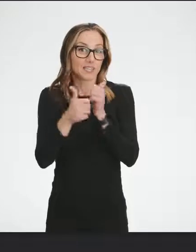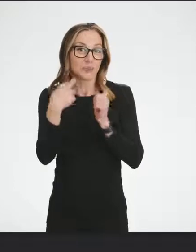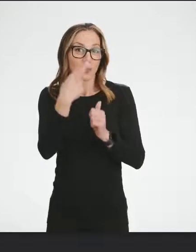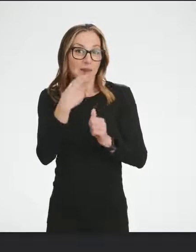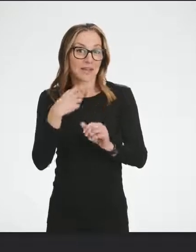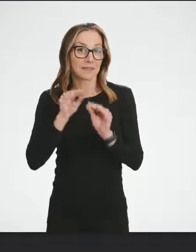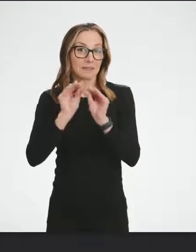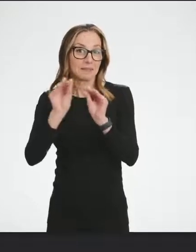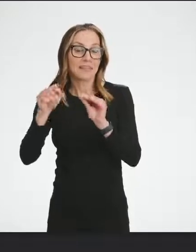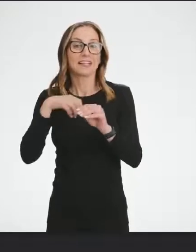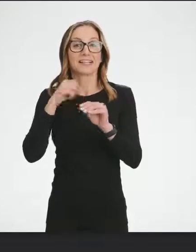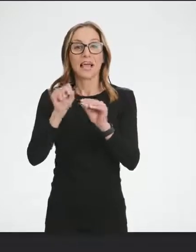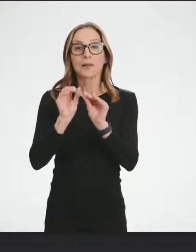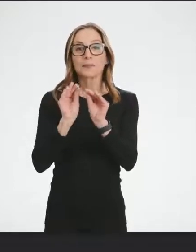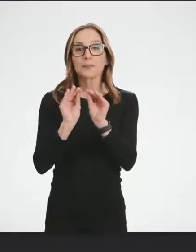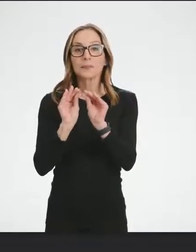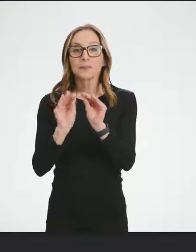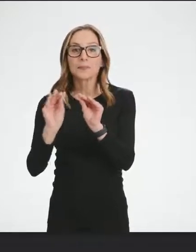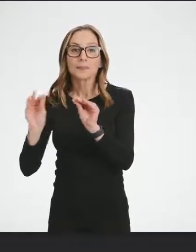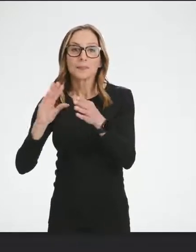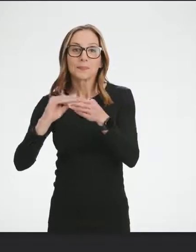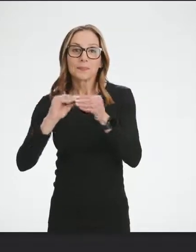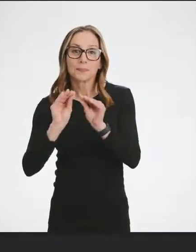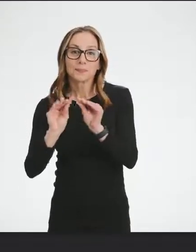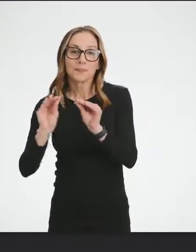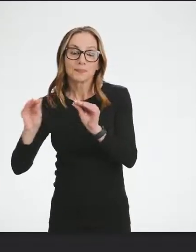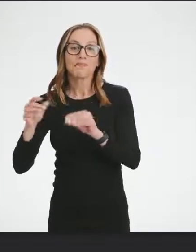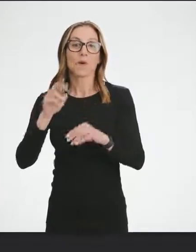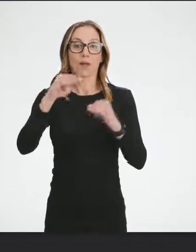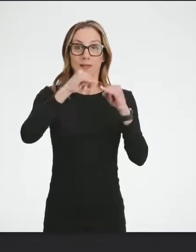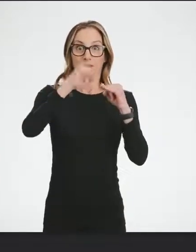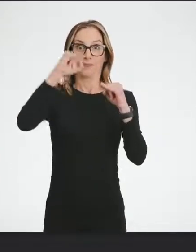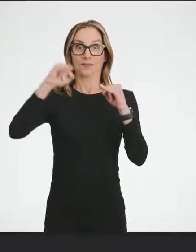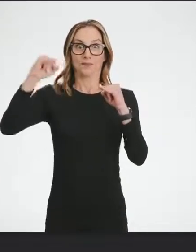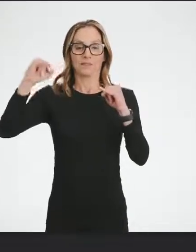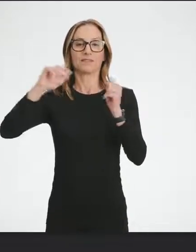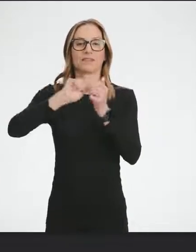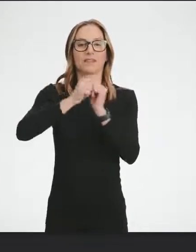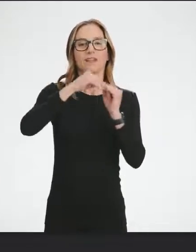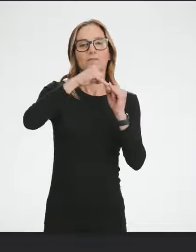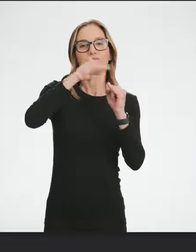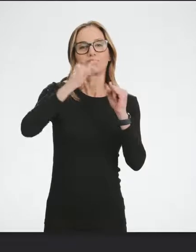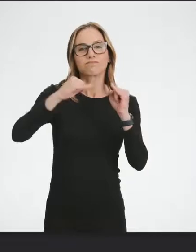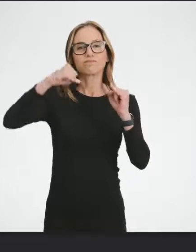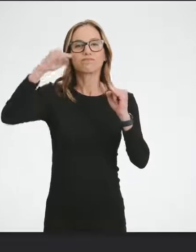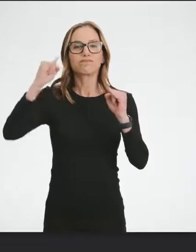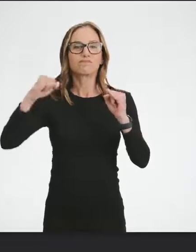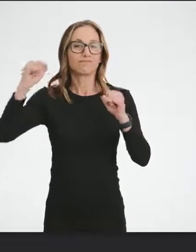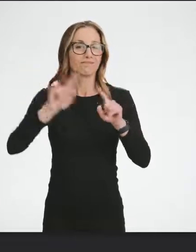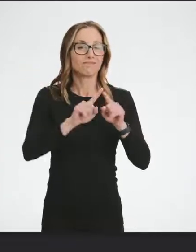We can annotate the lines. We can even smooth the curves with a variety of interpolation strategies.